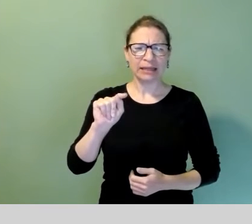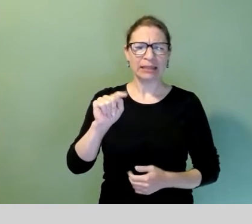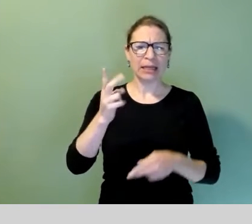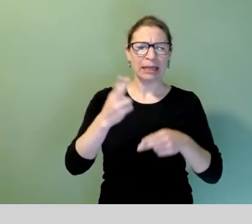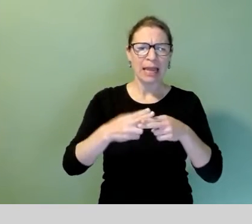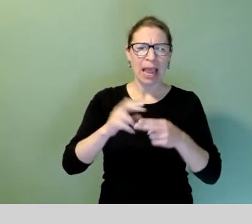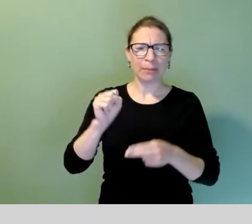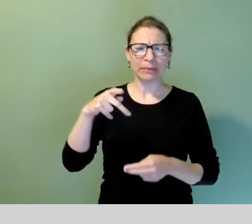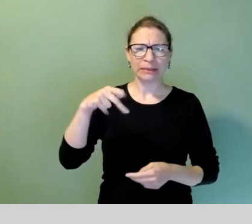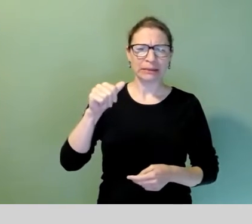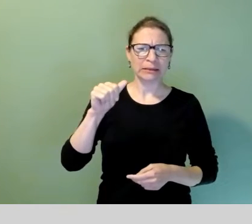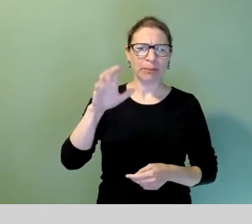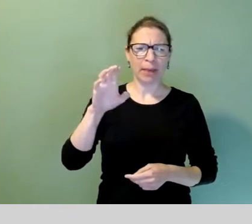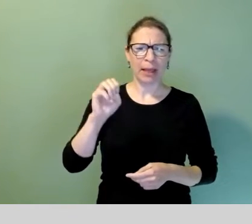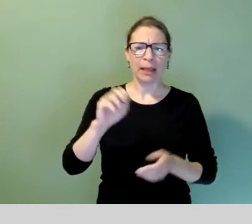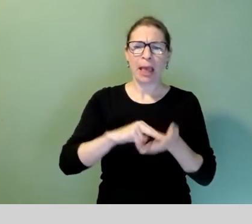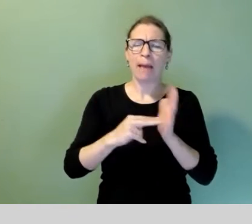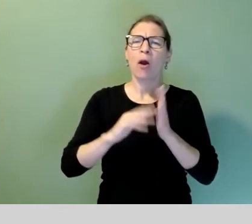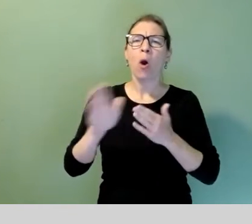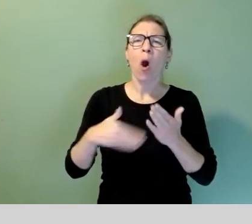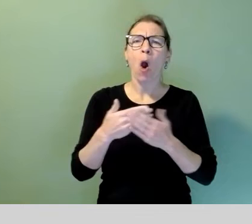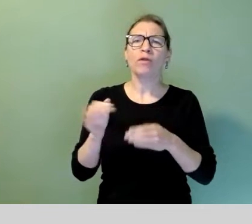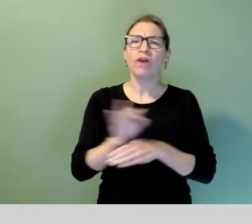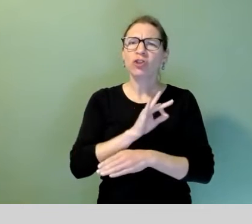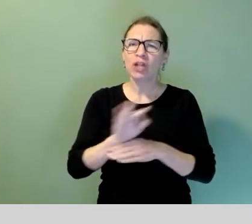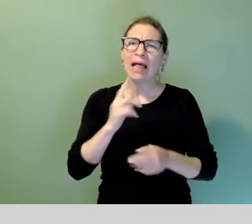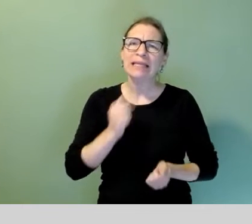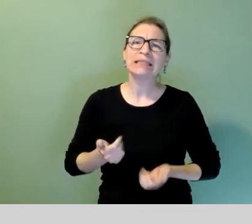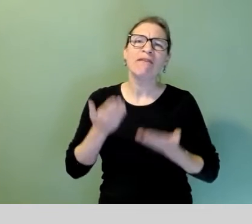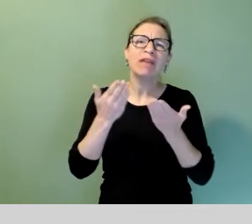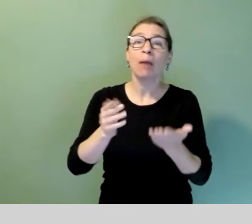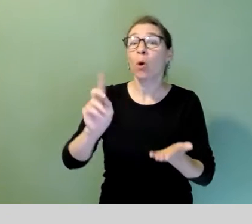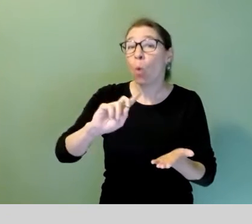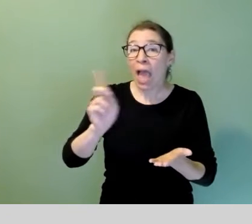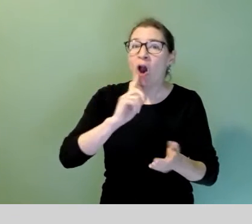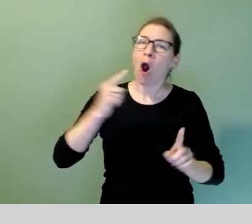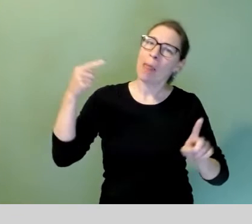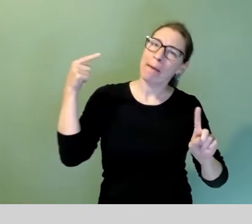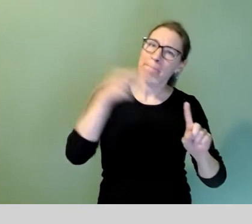is available on the main module. So all the functions we're going to mention